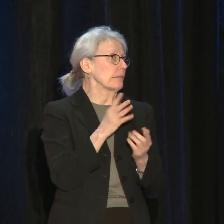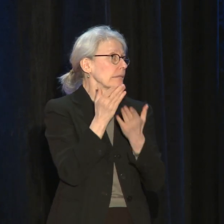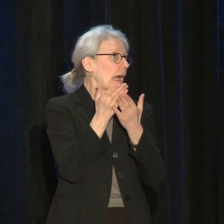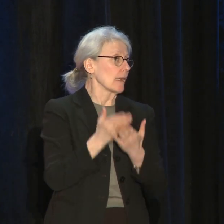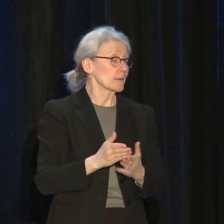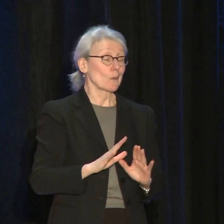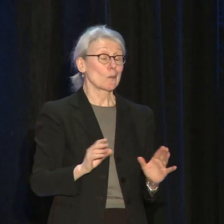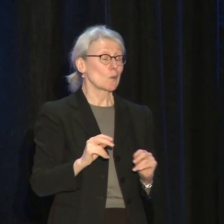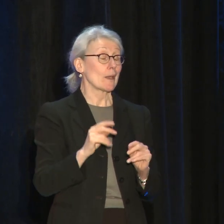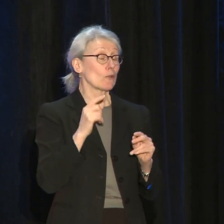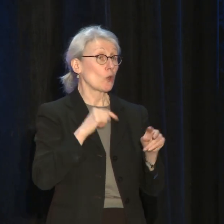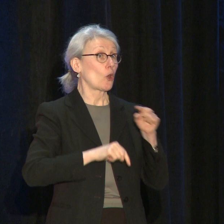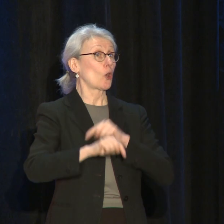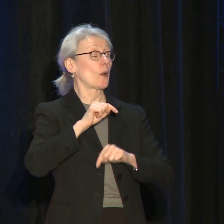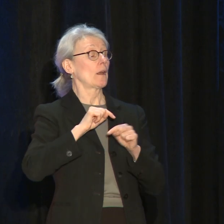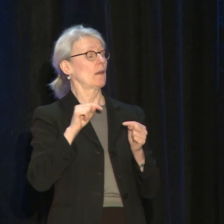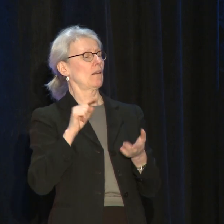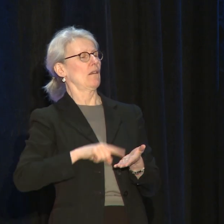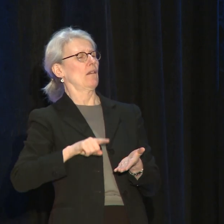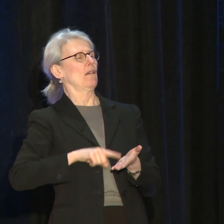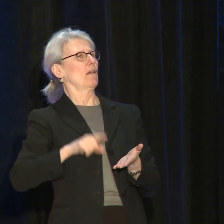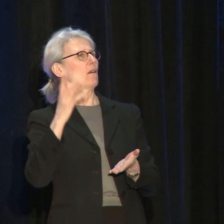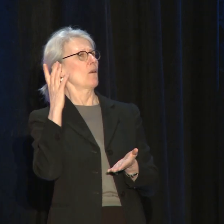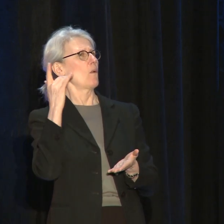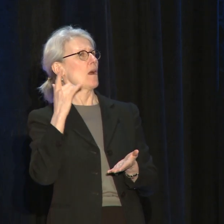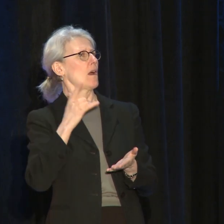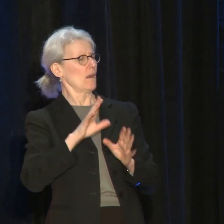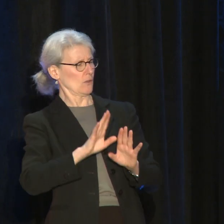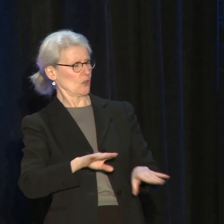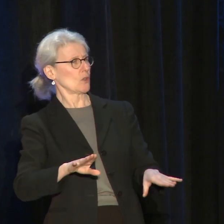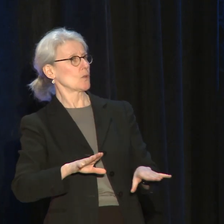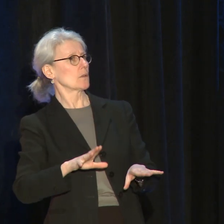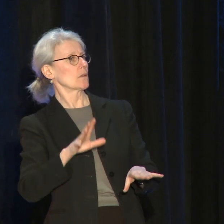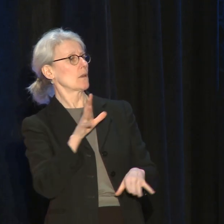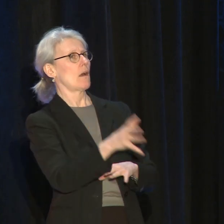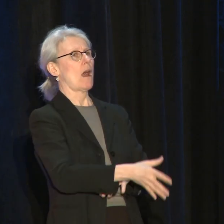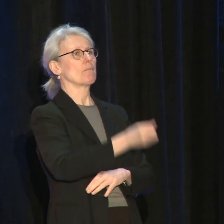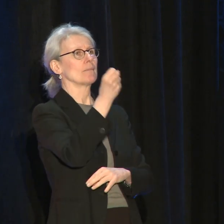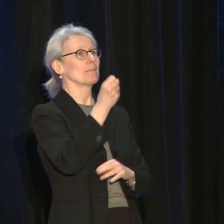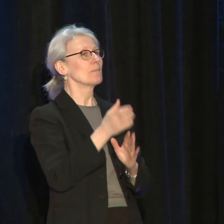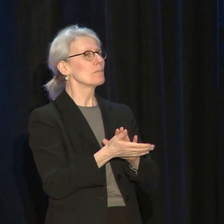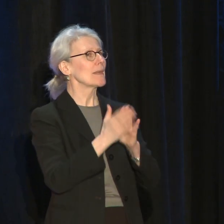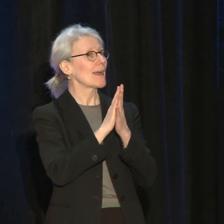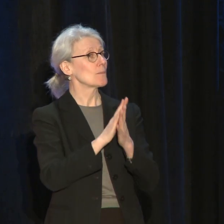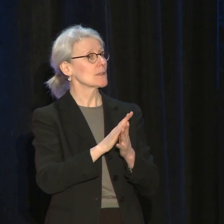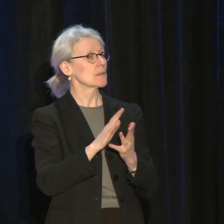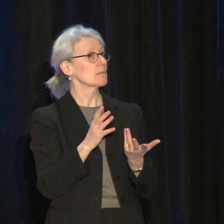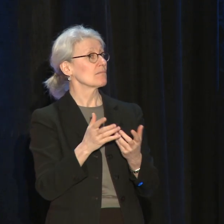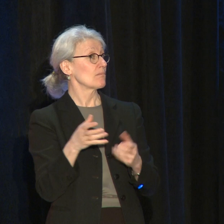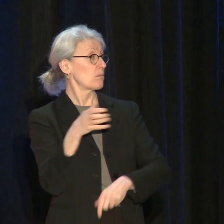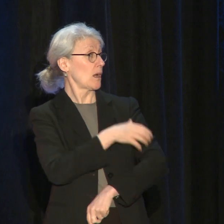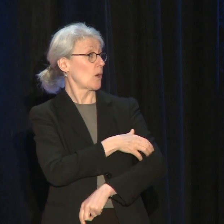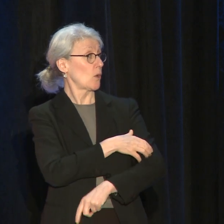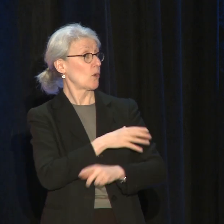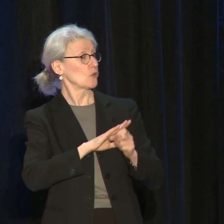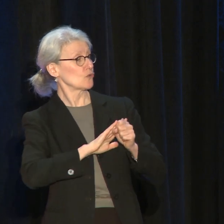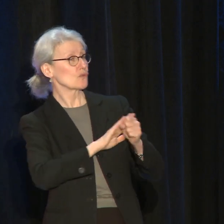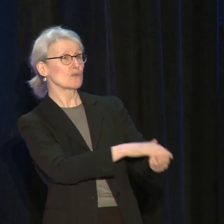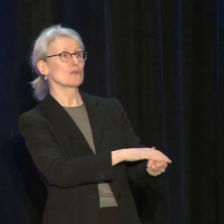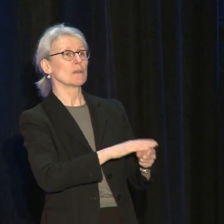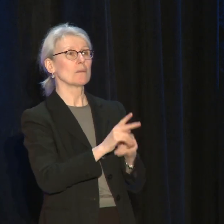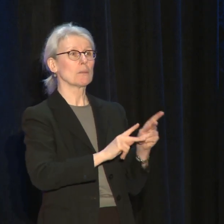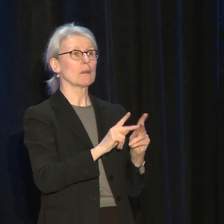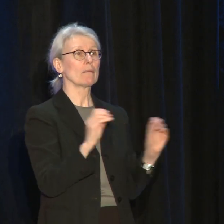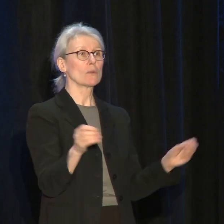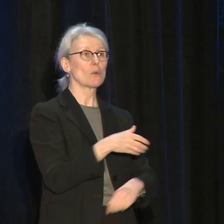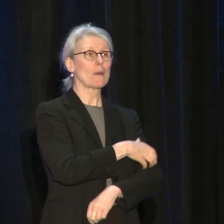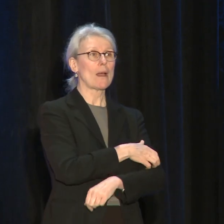origins of child removal as a weapon, a weapon against marginalized people to destroy them.